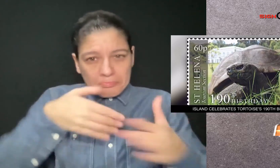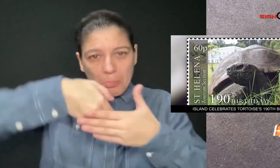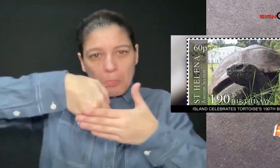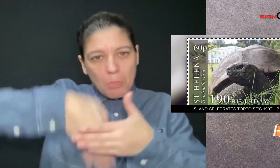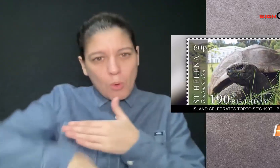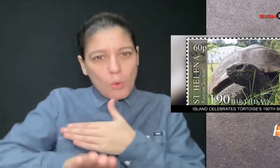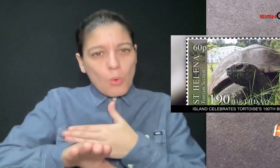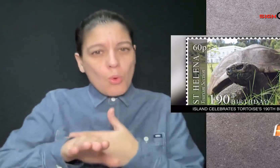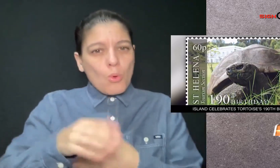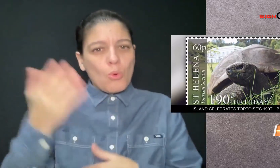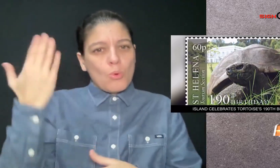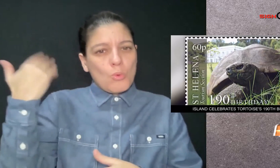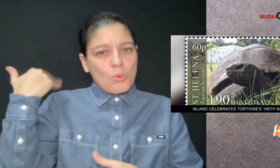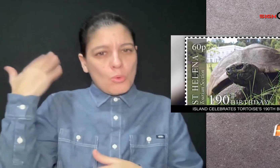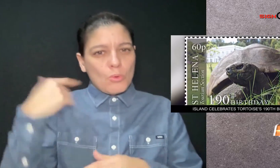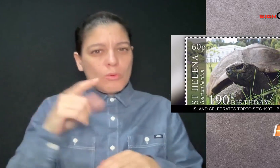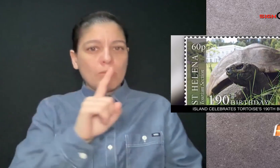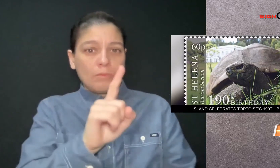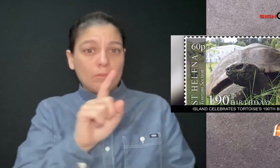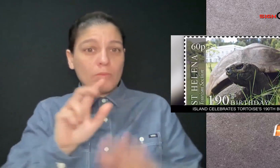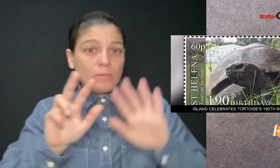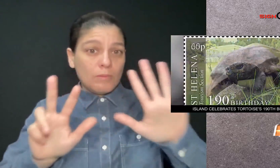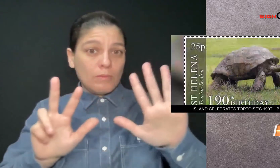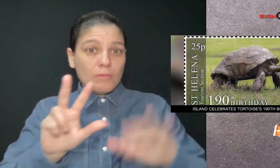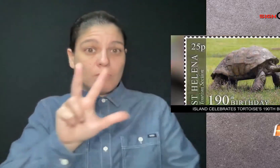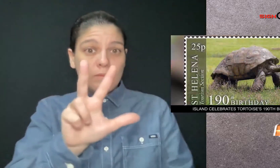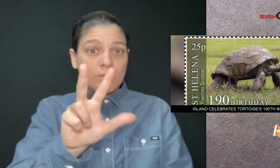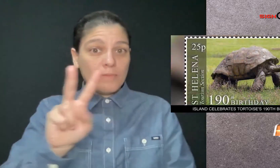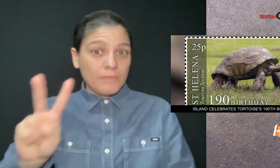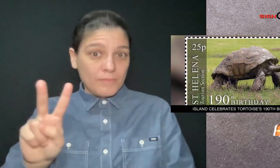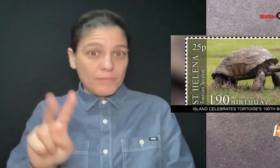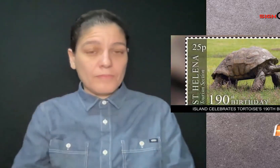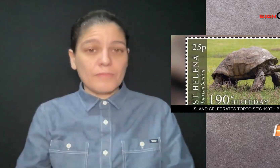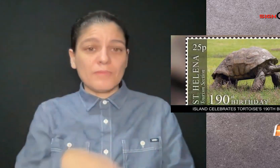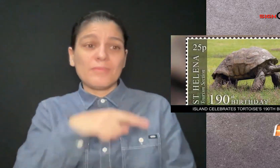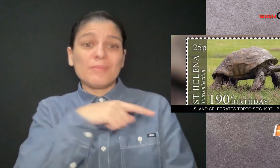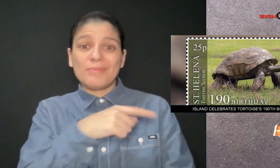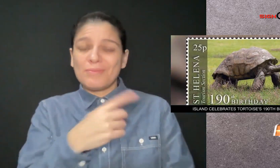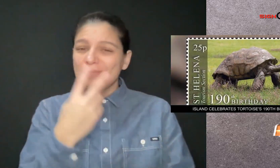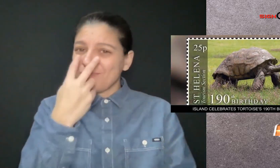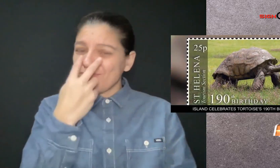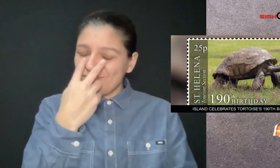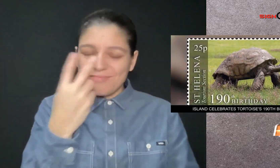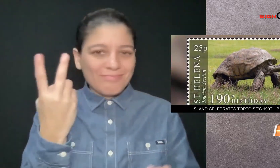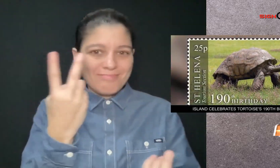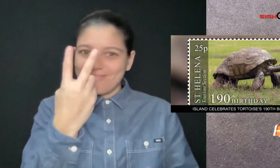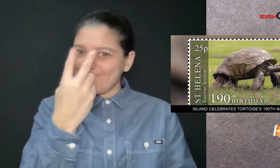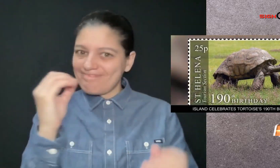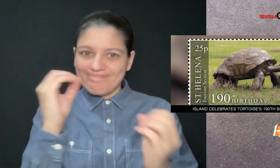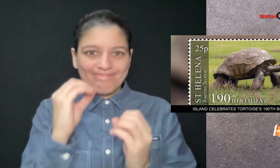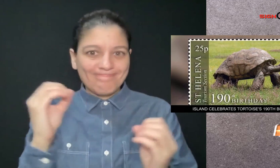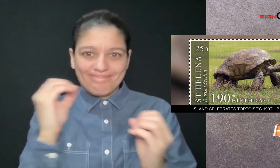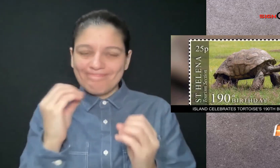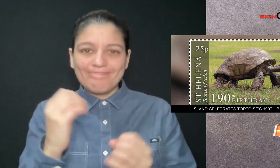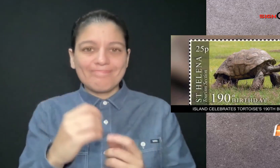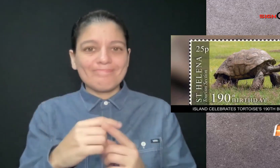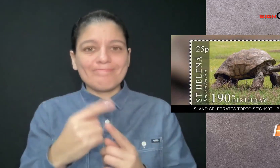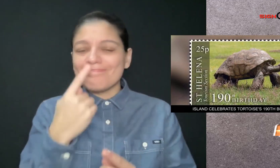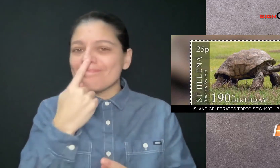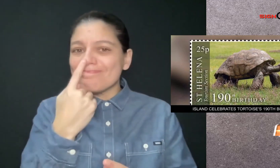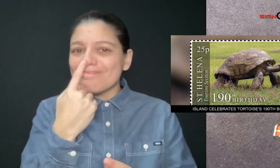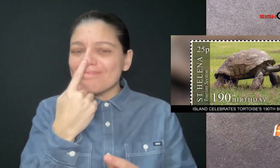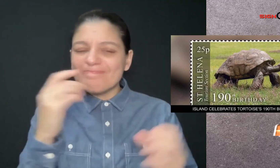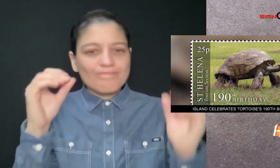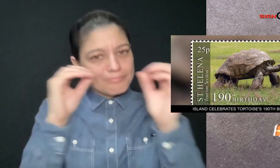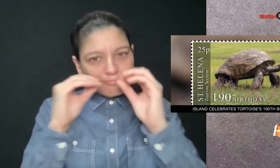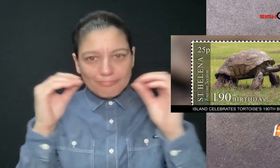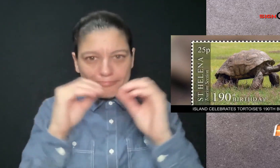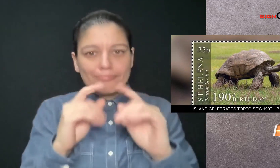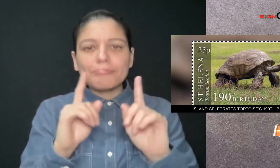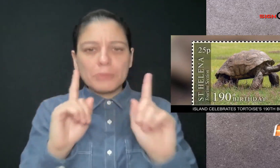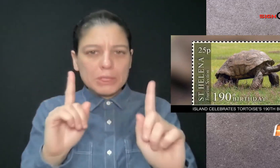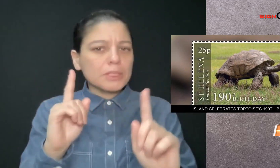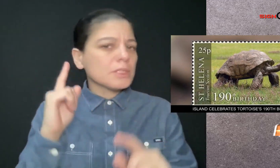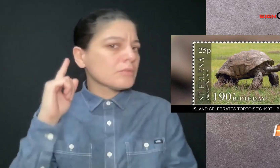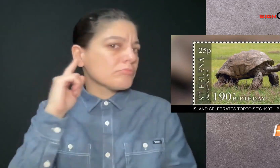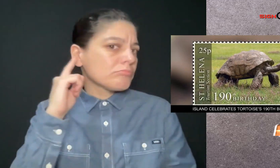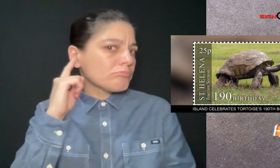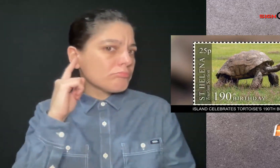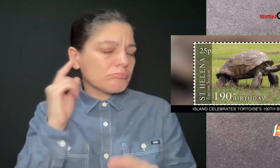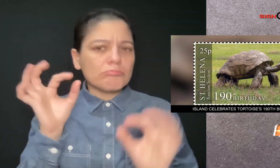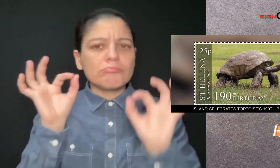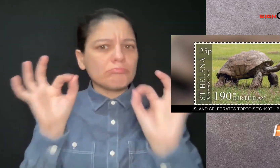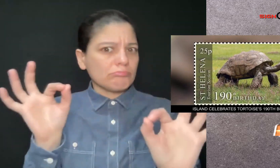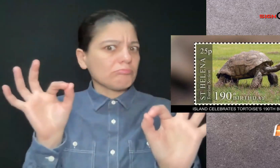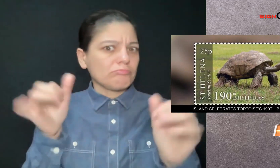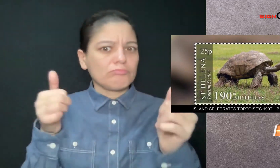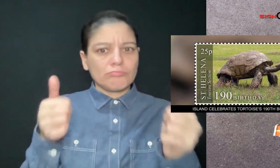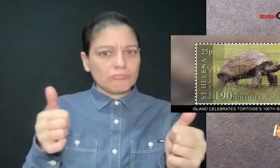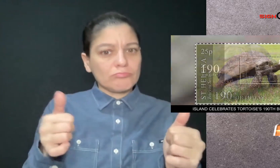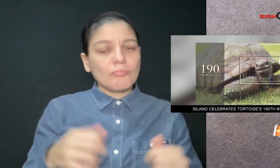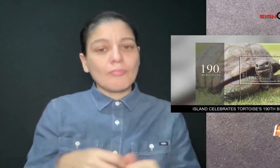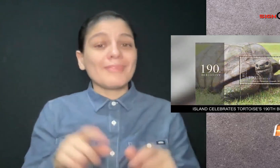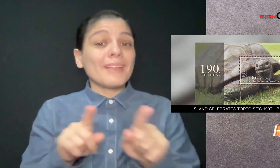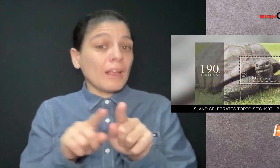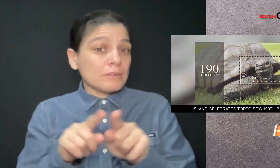around 1832 he is blind and has no sense of smell his hearing is great and apparently